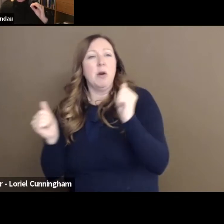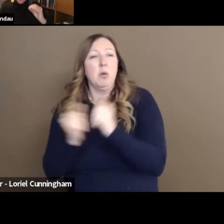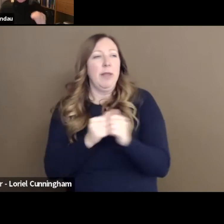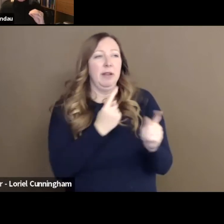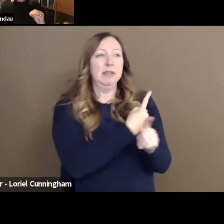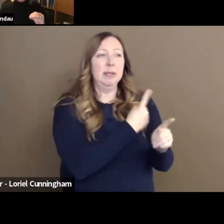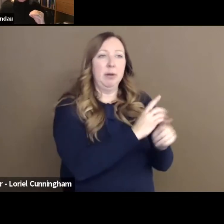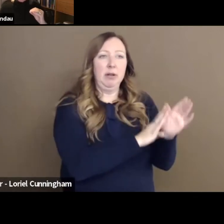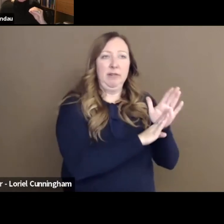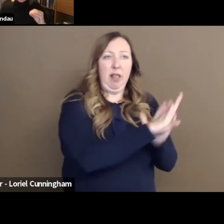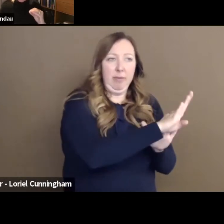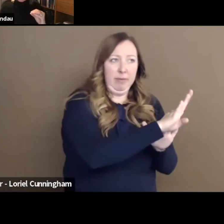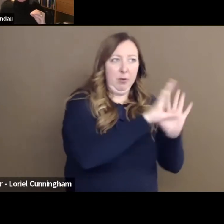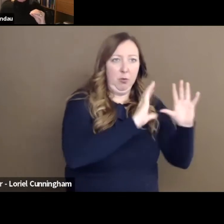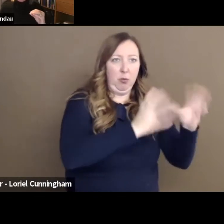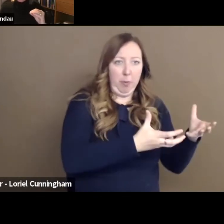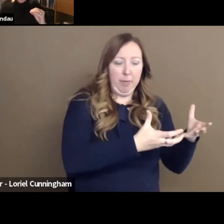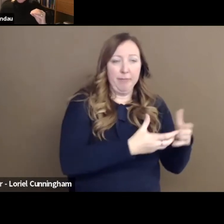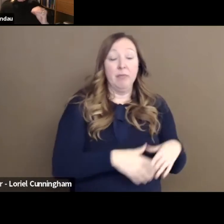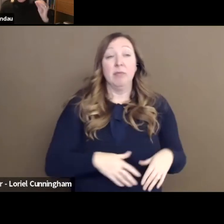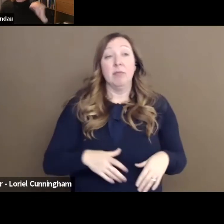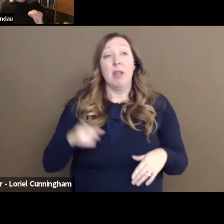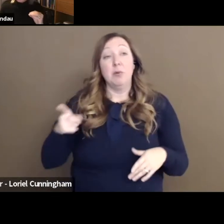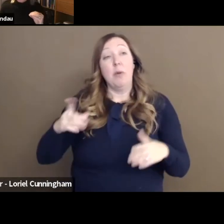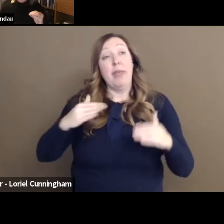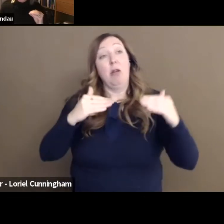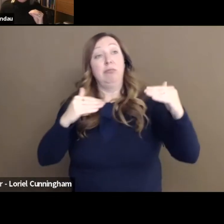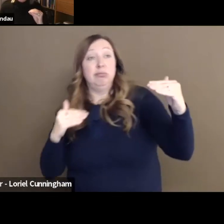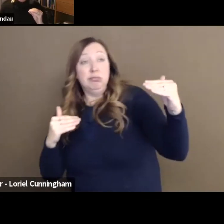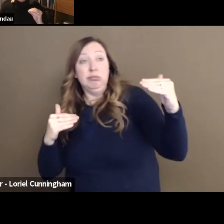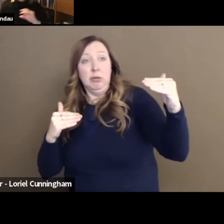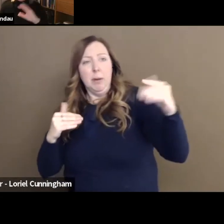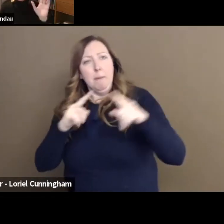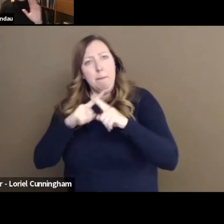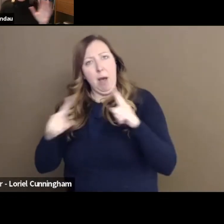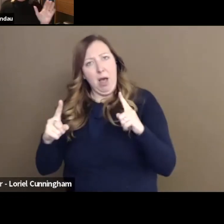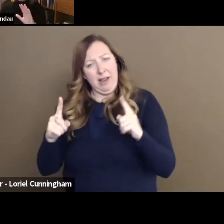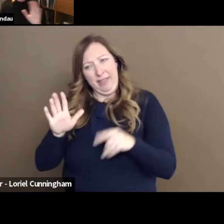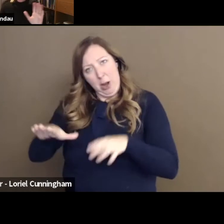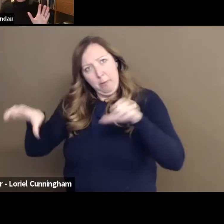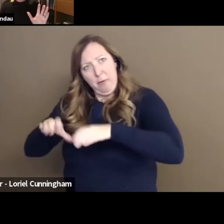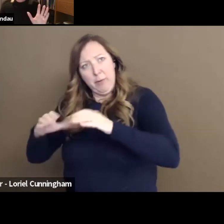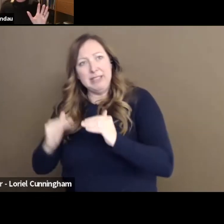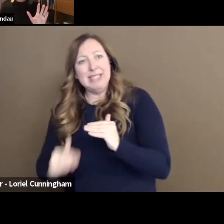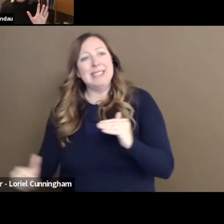qualitatively the same as a younger child